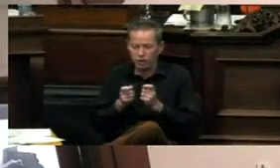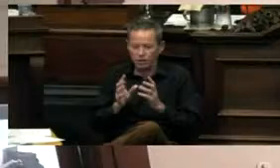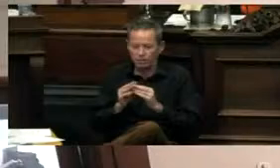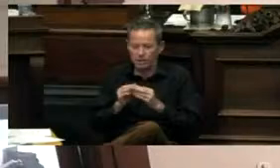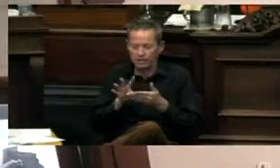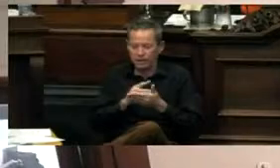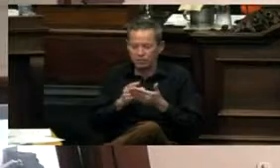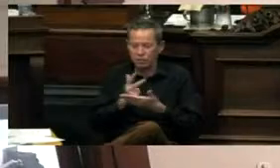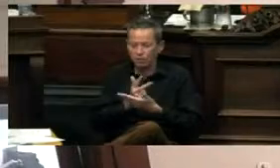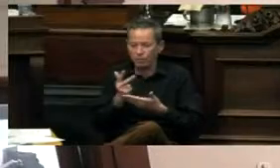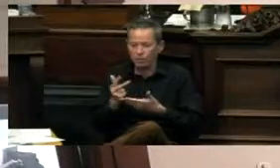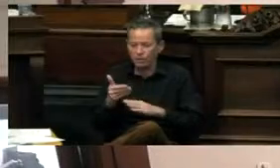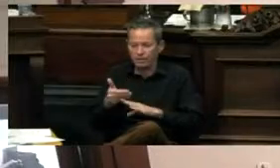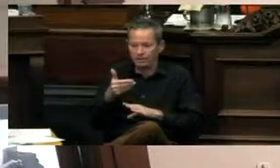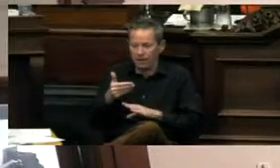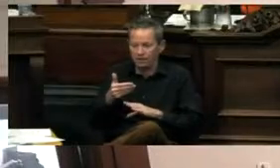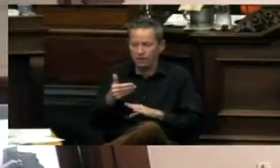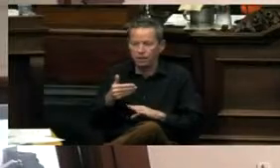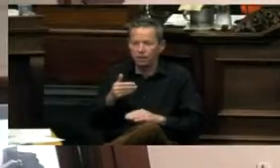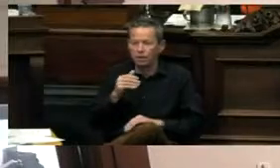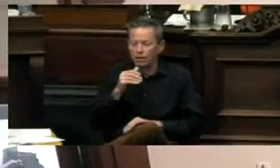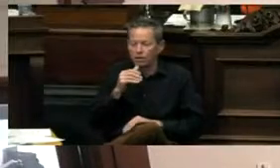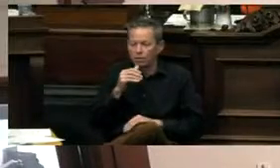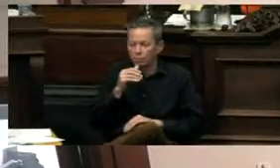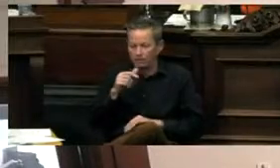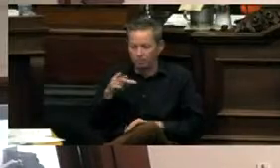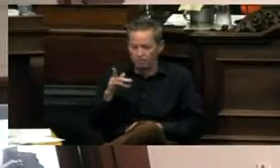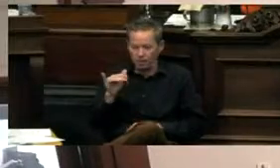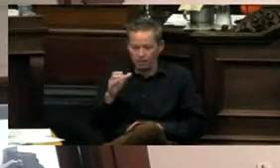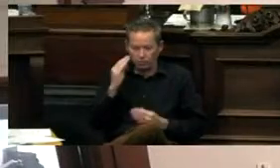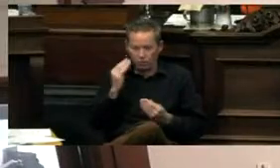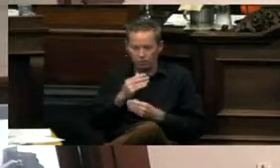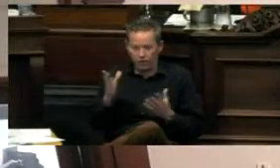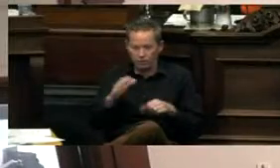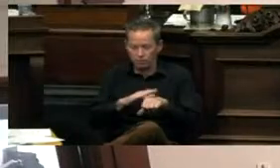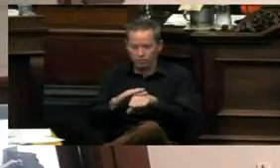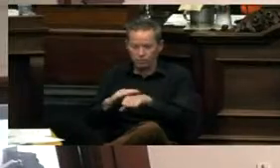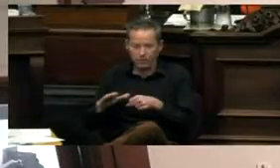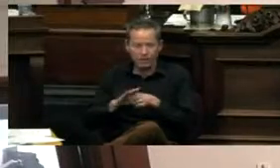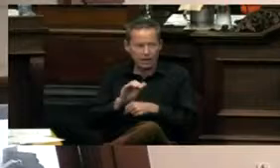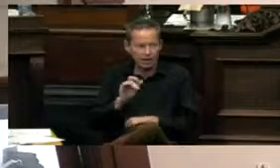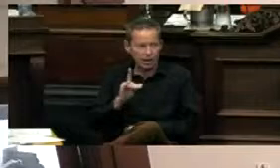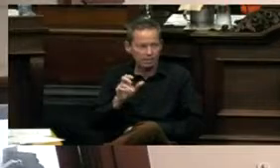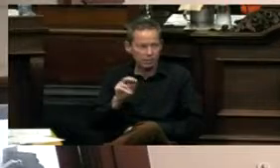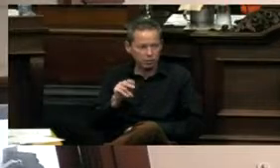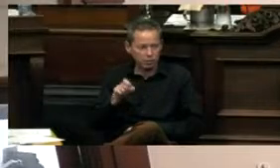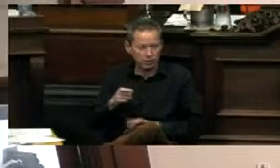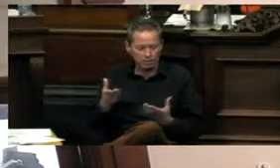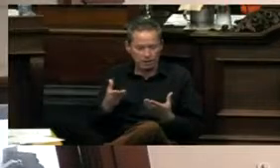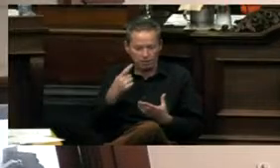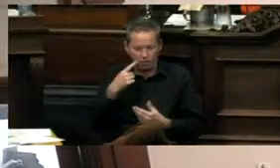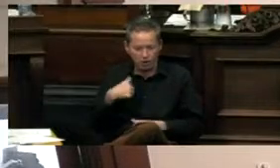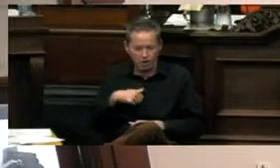be able to be here. You see the process we're in right now to change the meeting schedule. We're changing the meeting